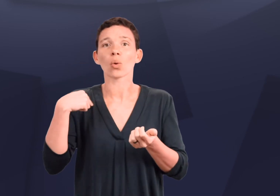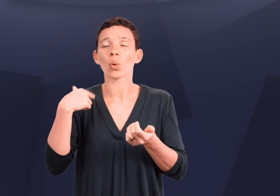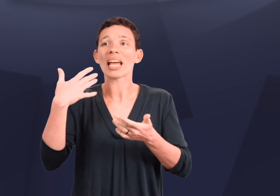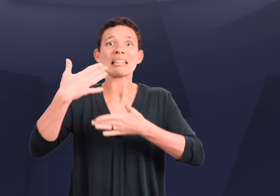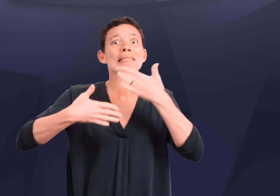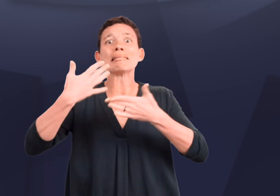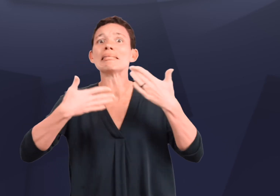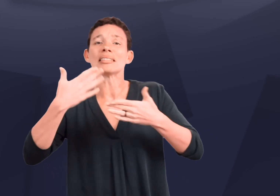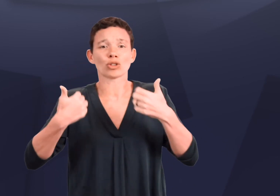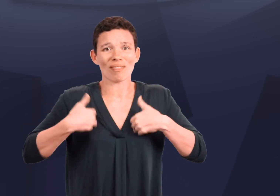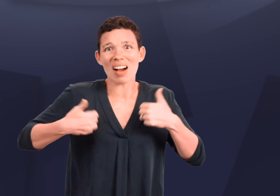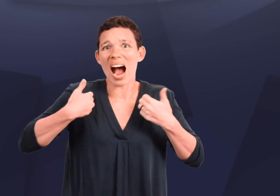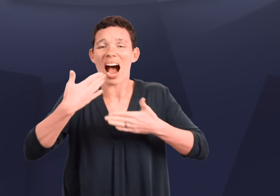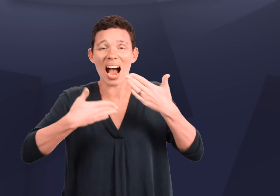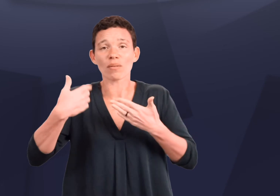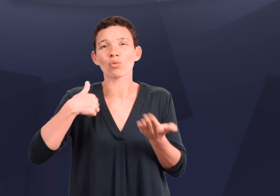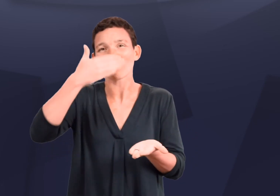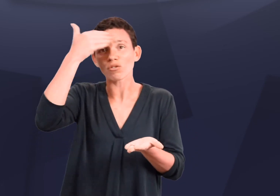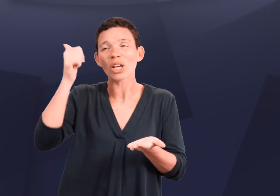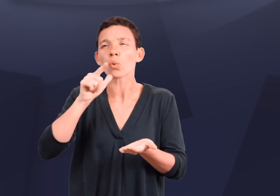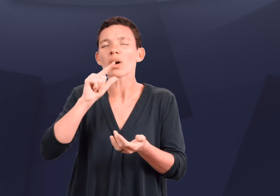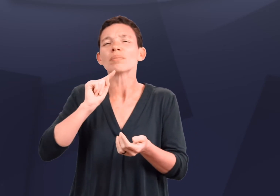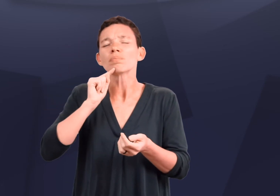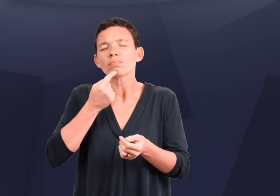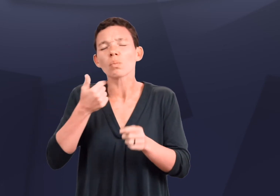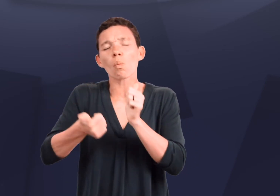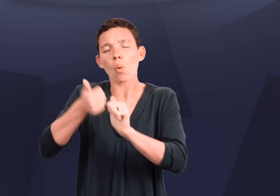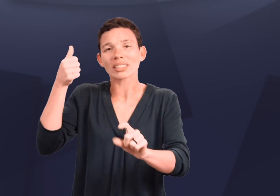With the current pandemic, we focus so much on survival that we forget